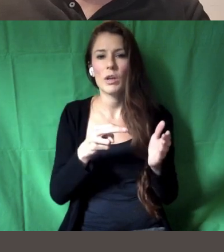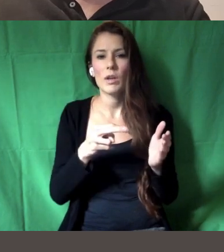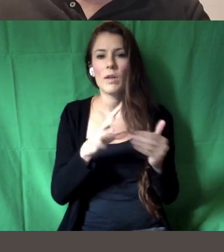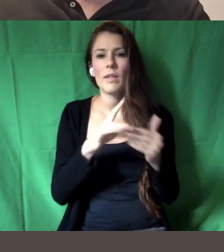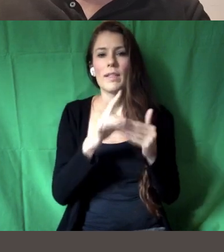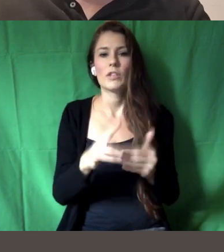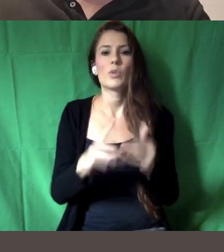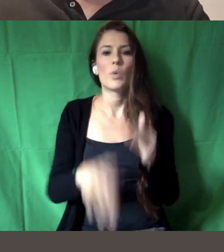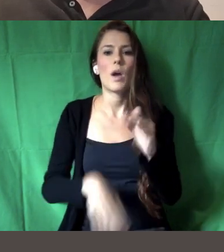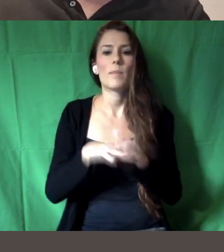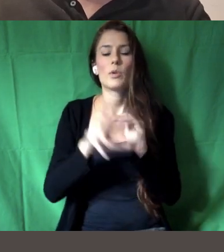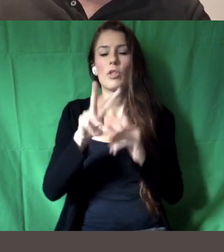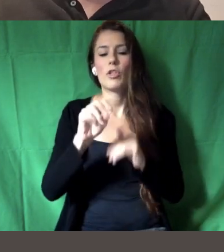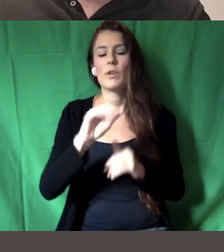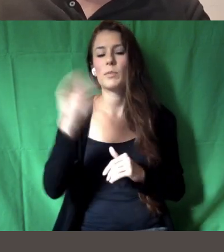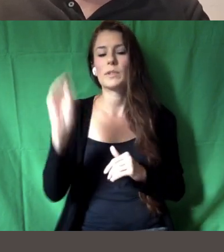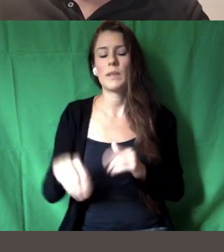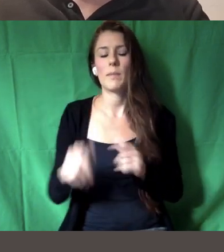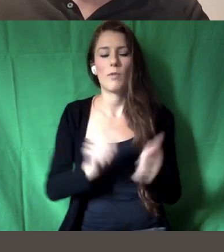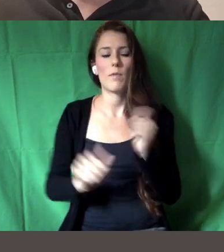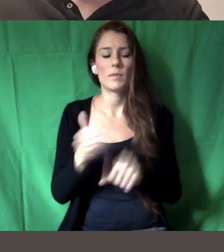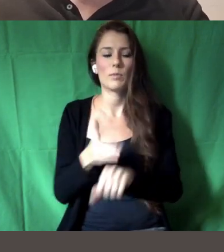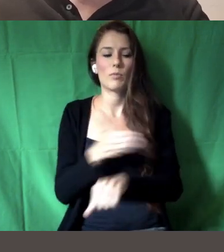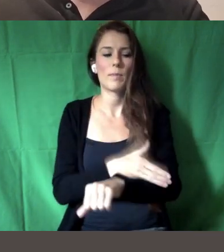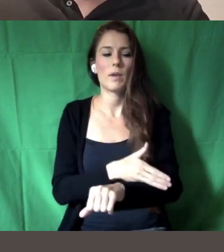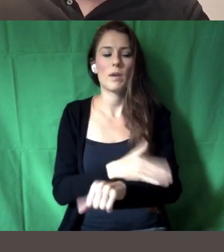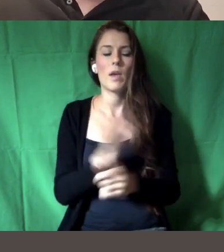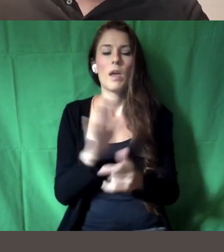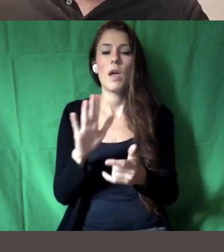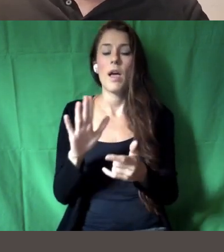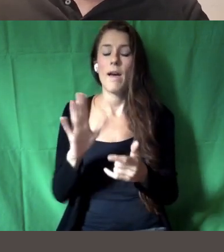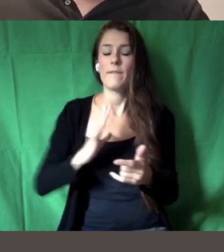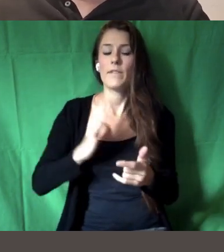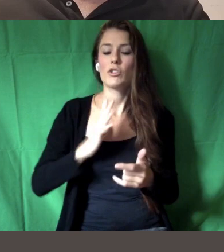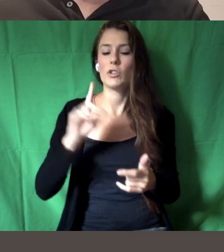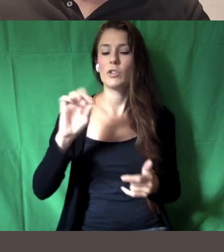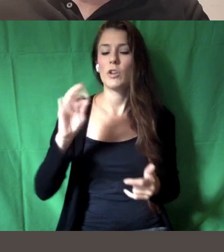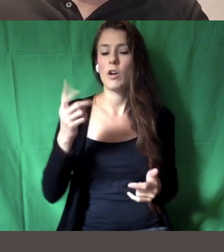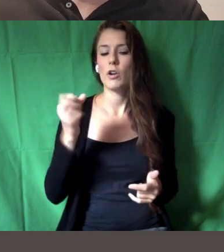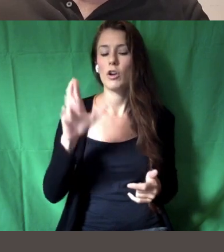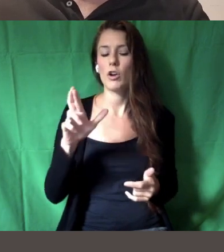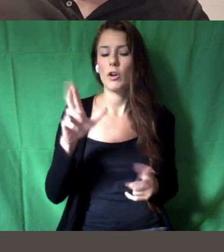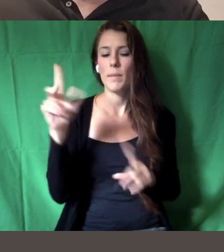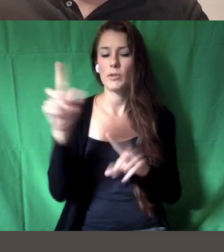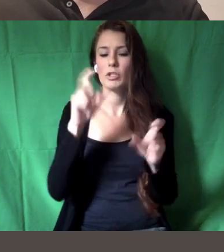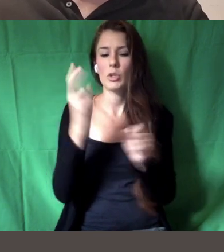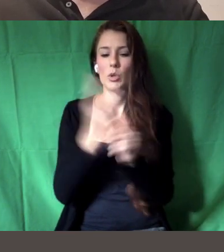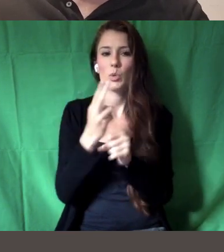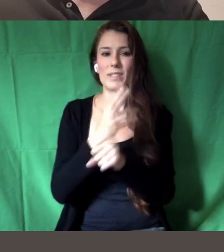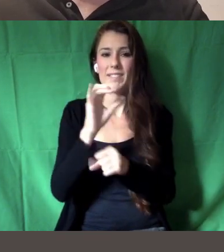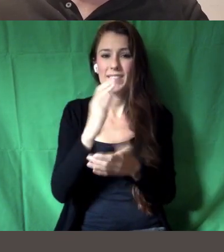they lead to up to 30% performance improvement. Official Docker images use some of these flags